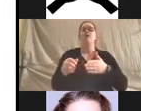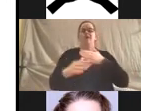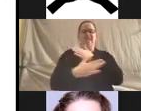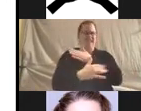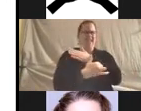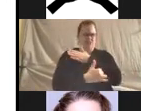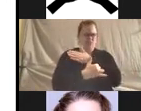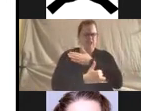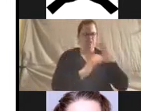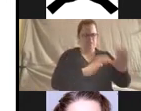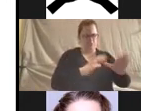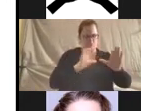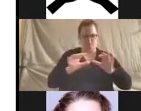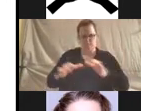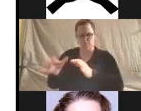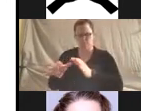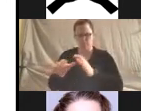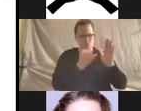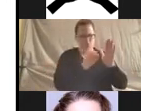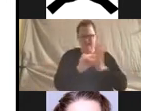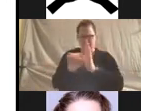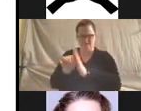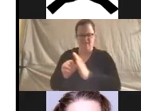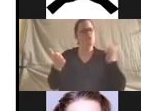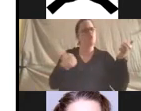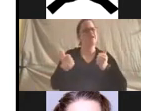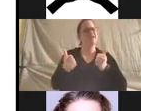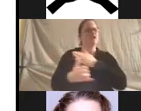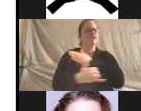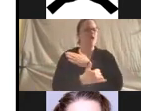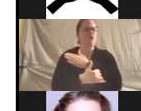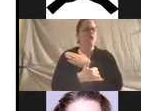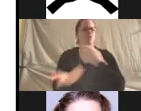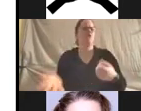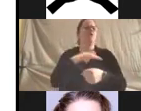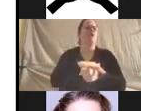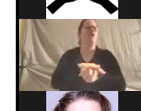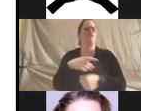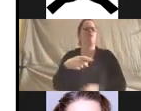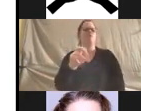to identify which counties would cover prenatal care for undocumented mothers